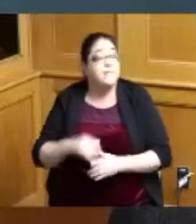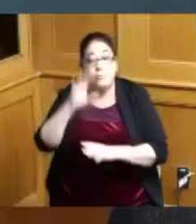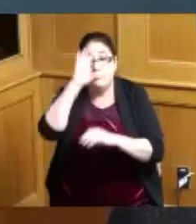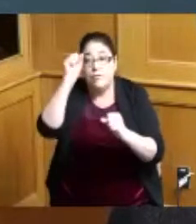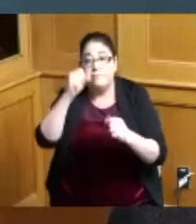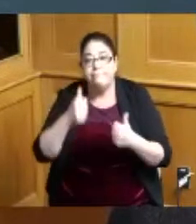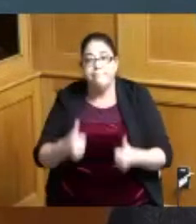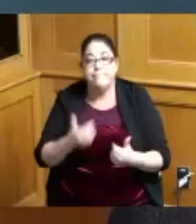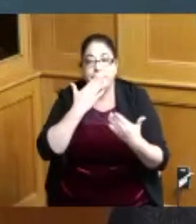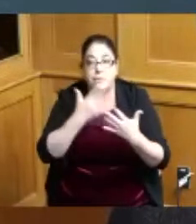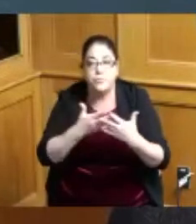let's see